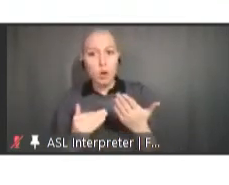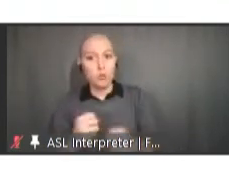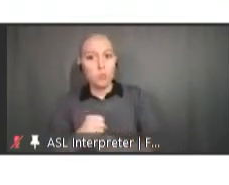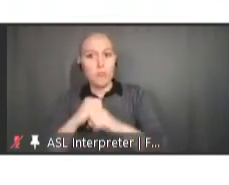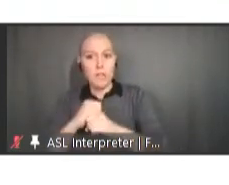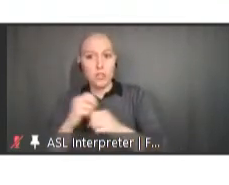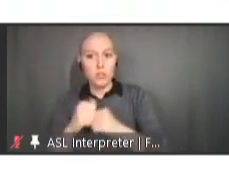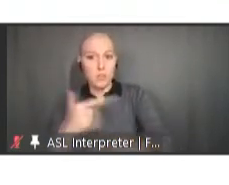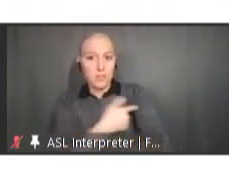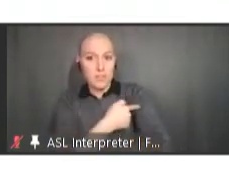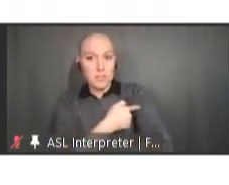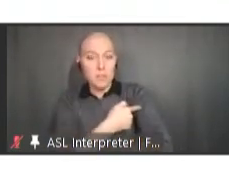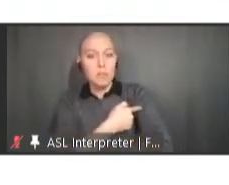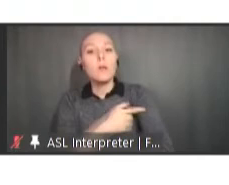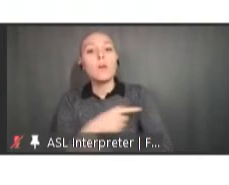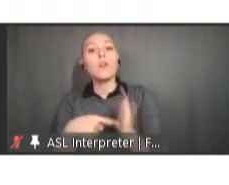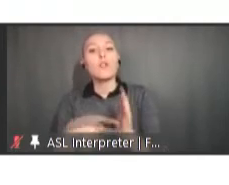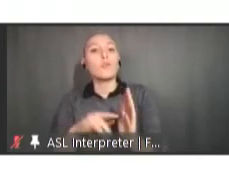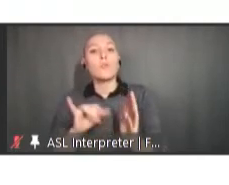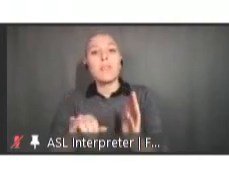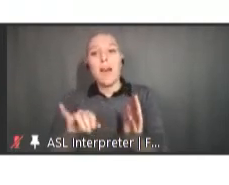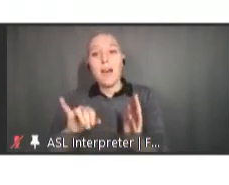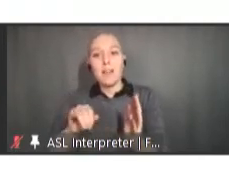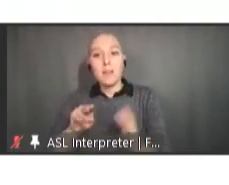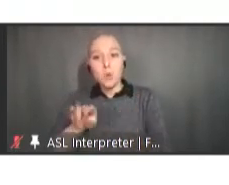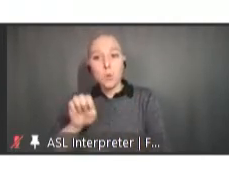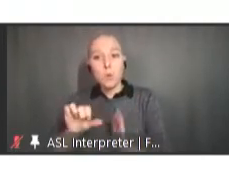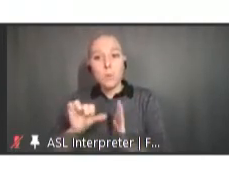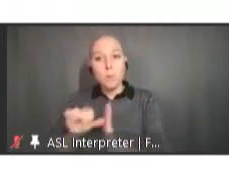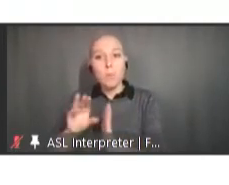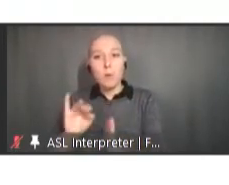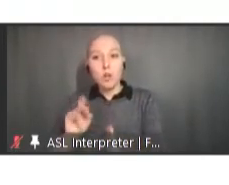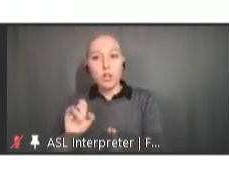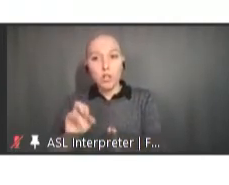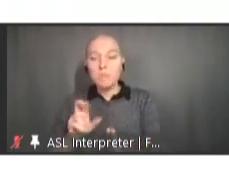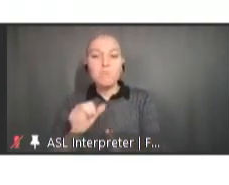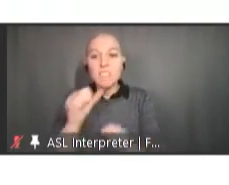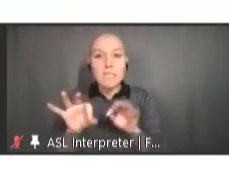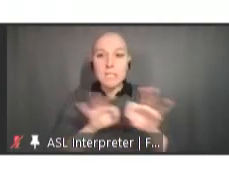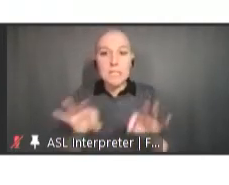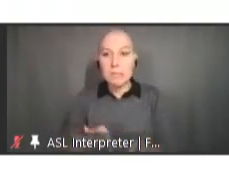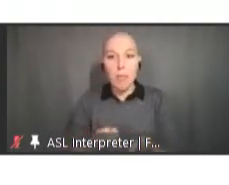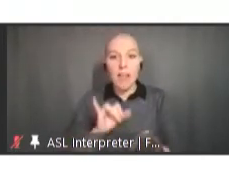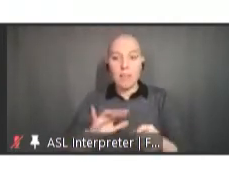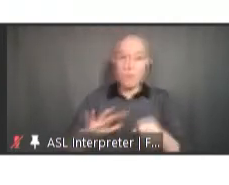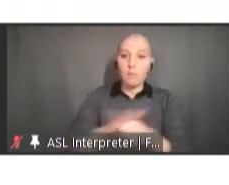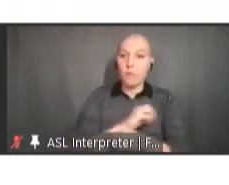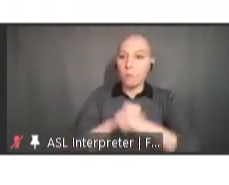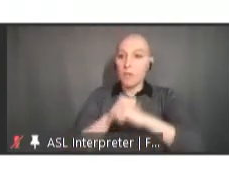does not fully explain the protective efficacy of the mRNA vaccine. However, neutralization